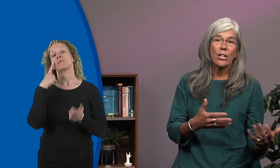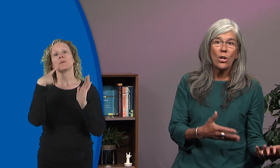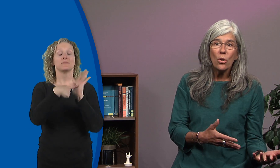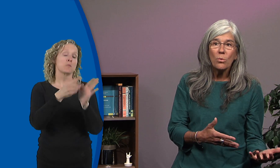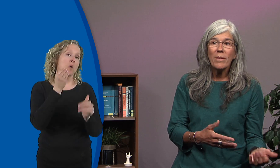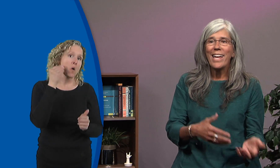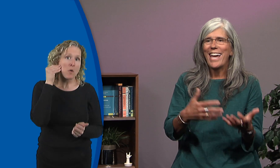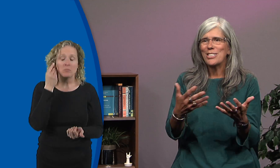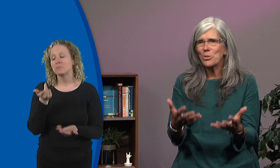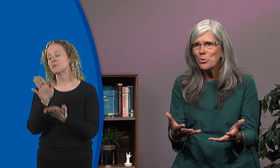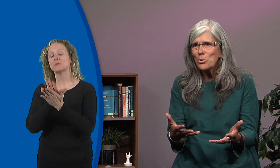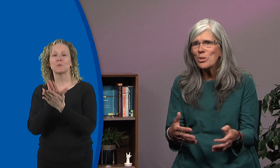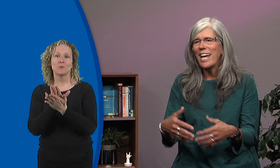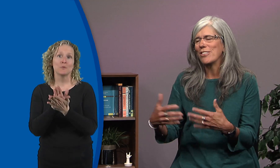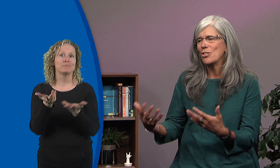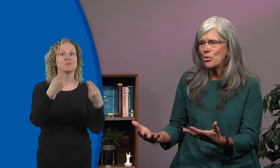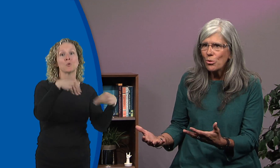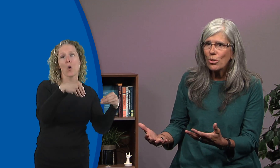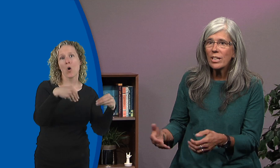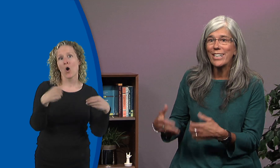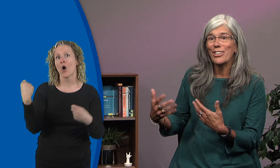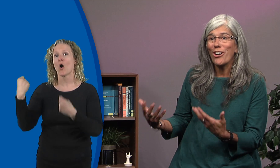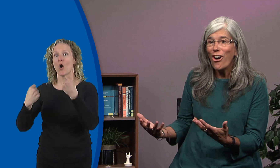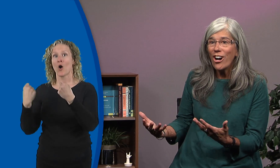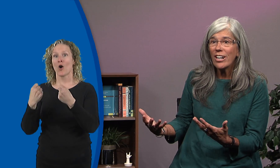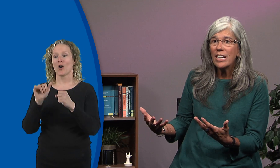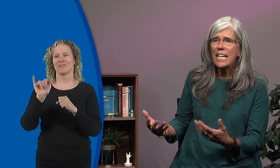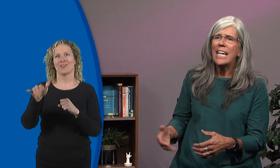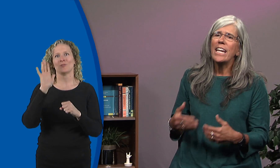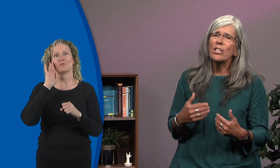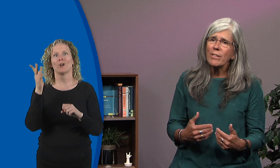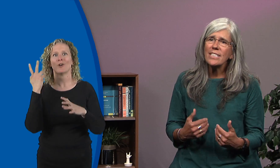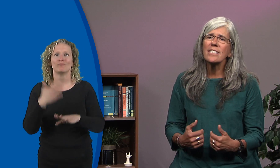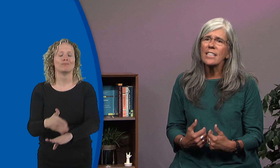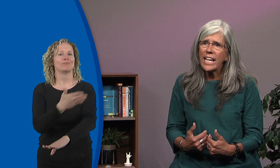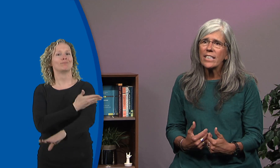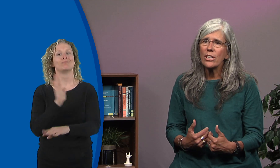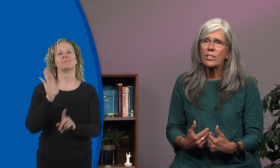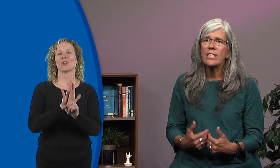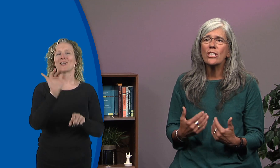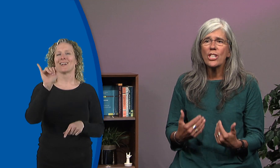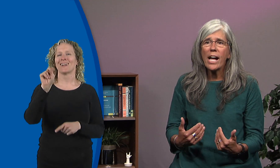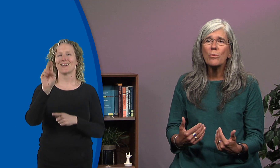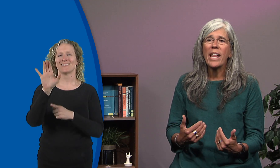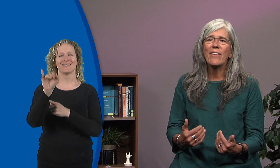at home, at school, at the store, in the car - increases the likelihood that a child will have